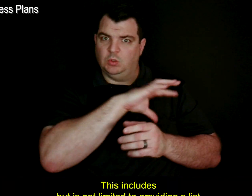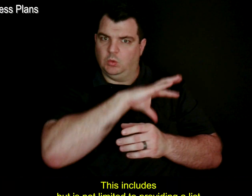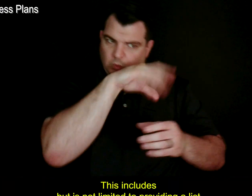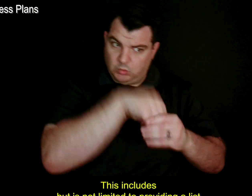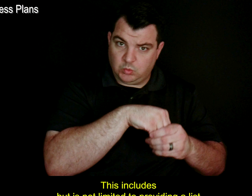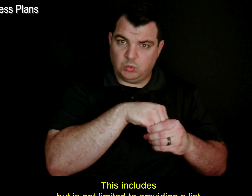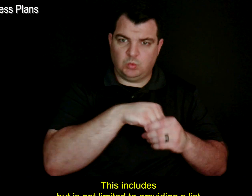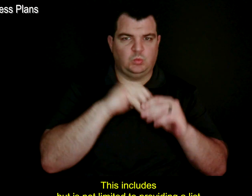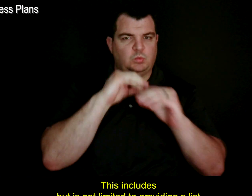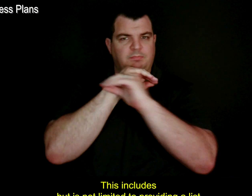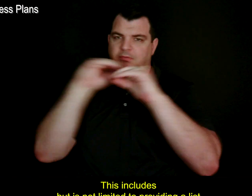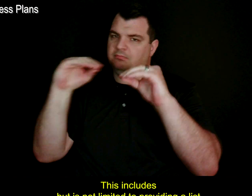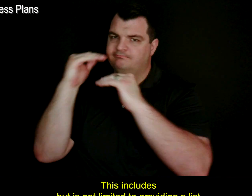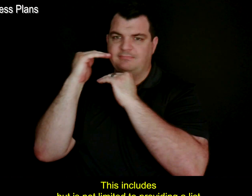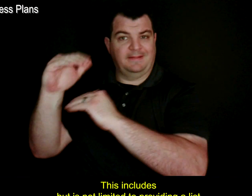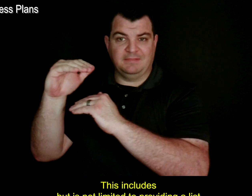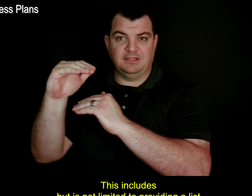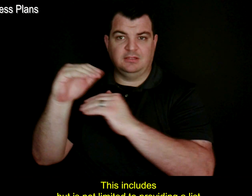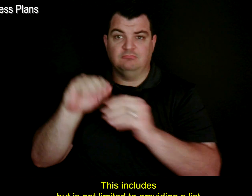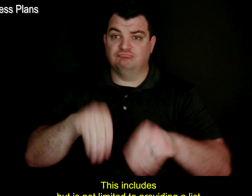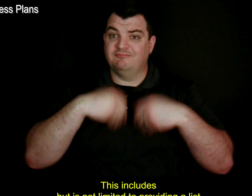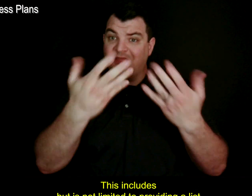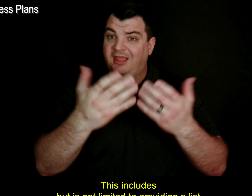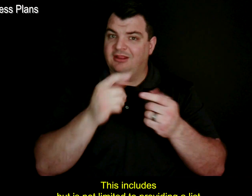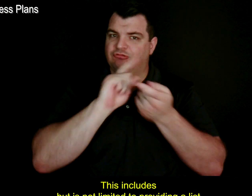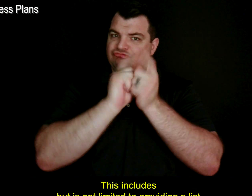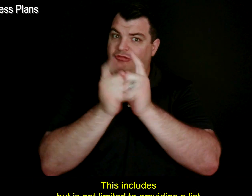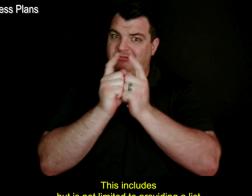This includes but is not limited to providing a list